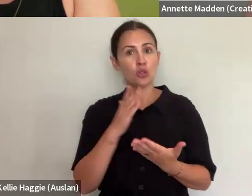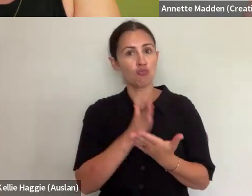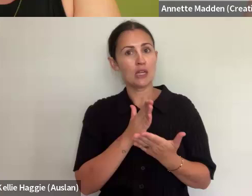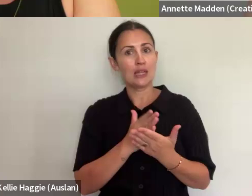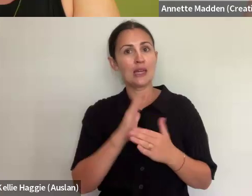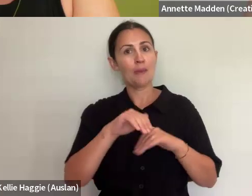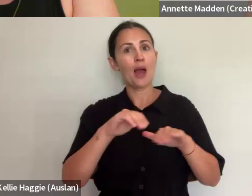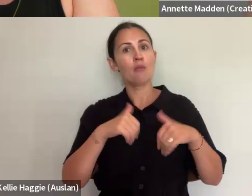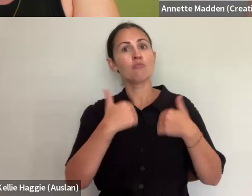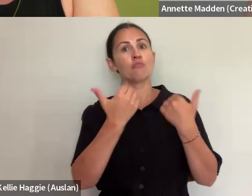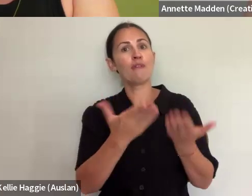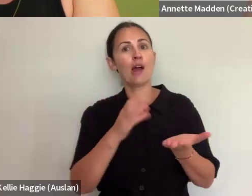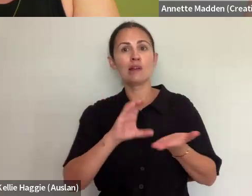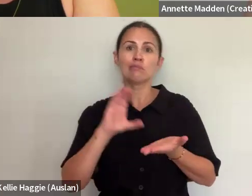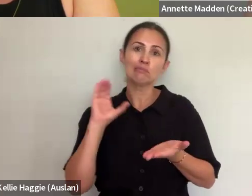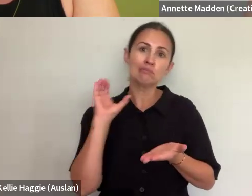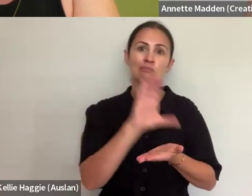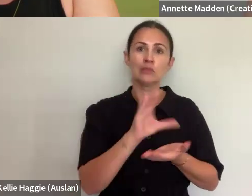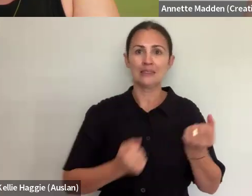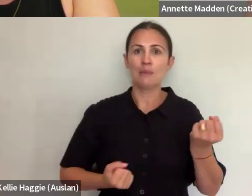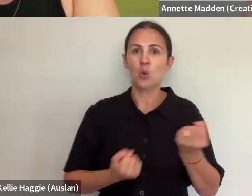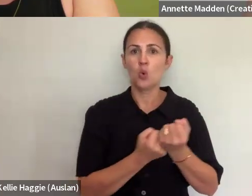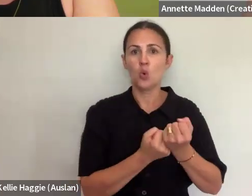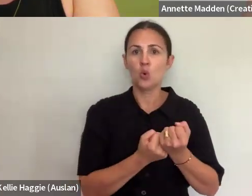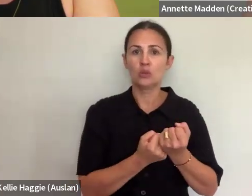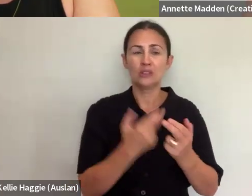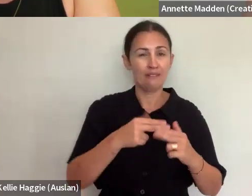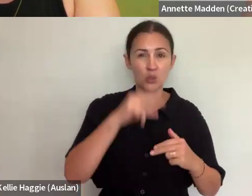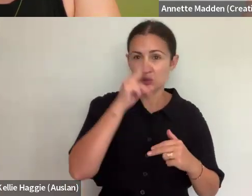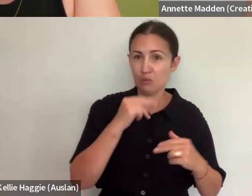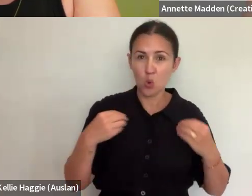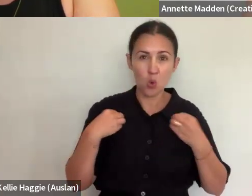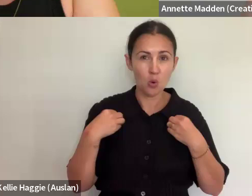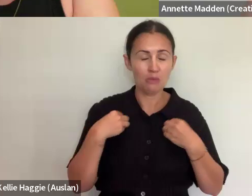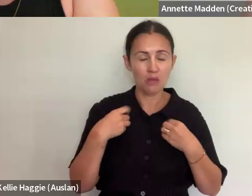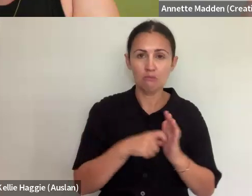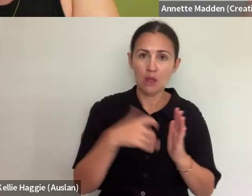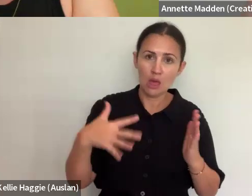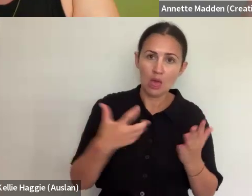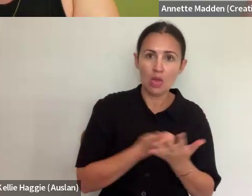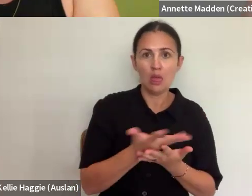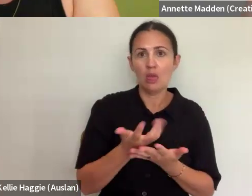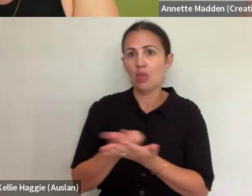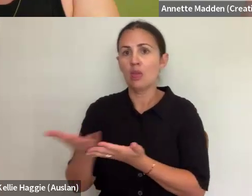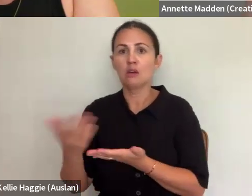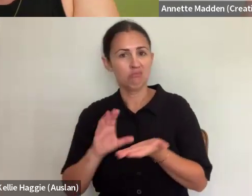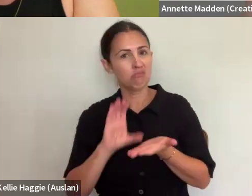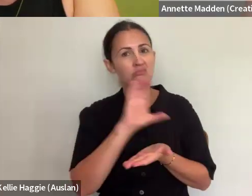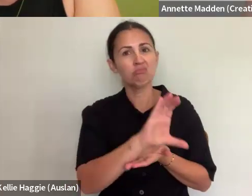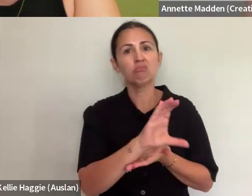We are super excited about this opportunity because it is really about providing some of that critical baseline support